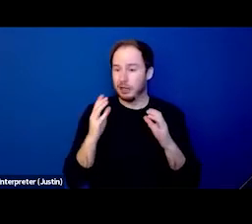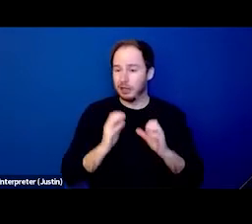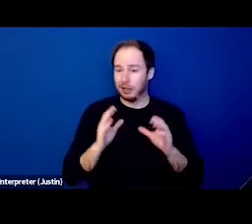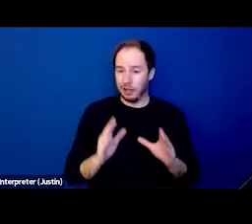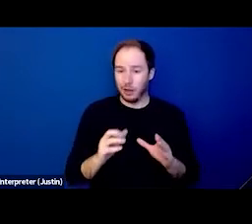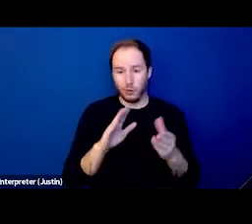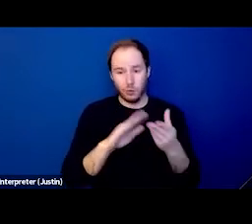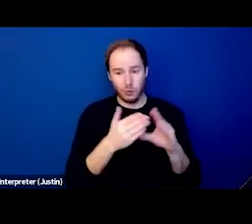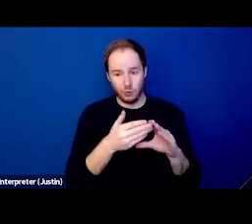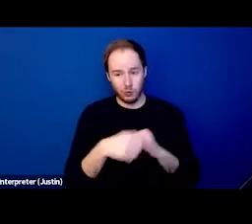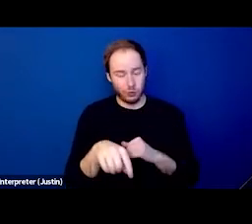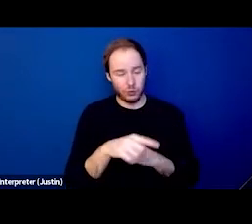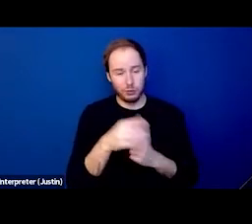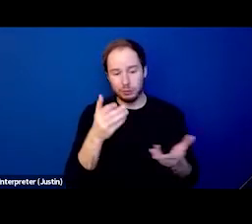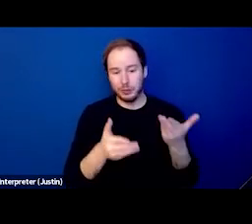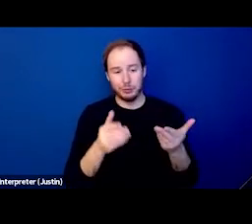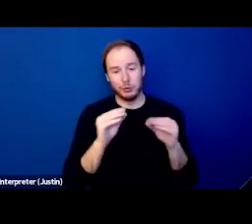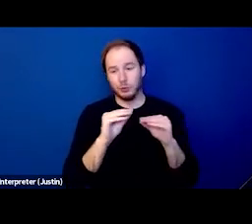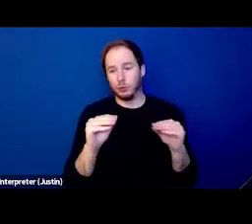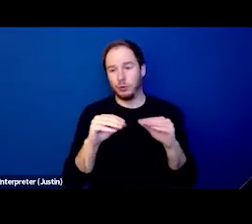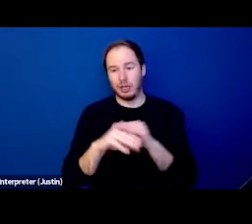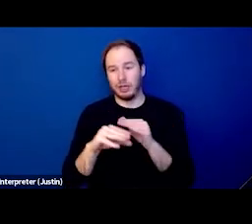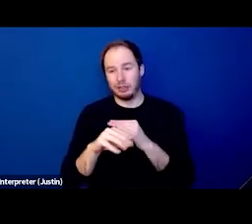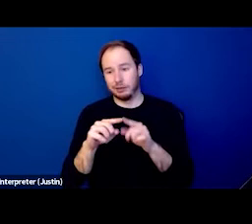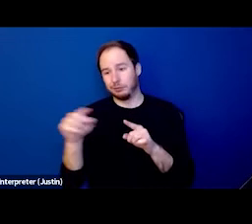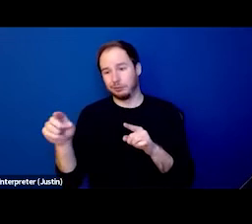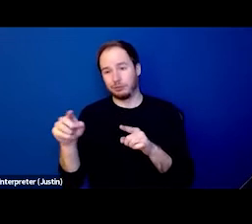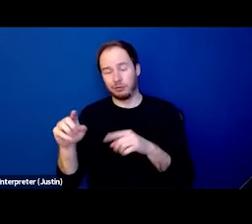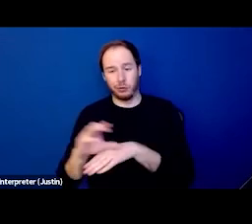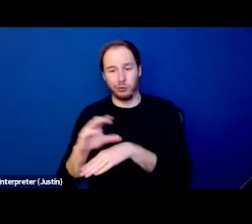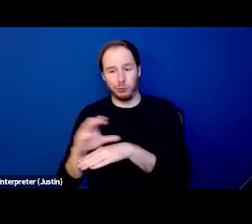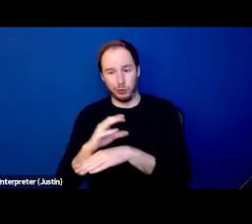you're working with may not access them from a desktop or a laptop.